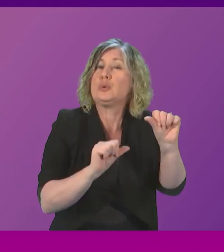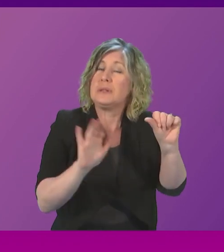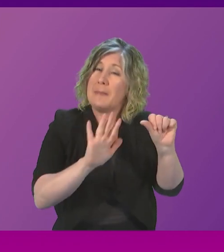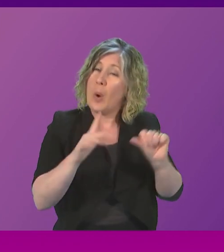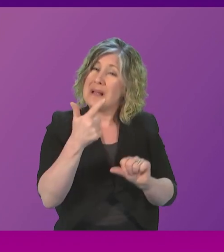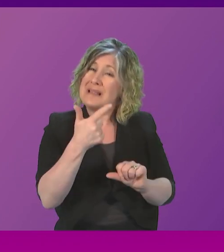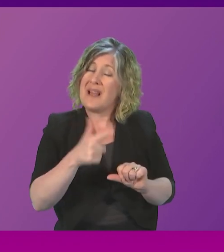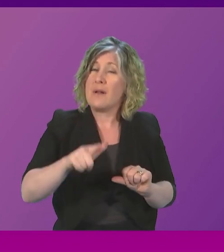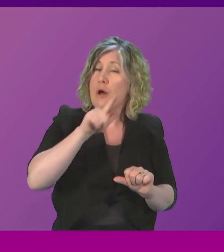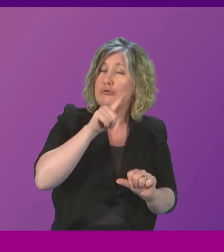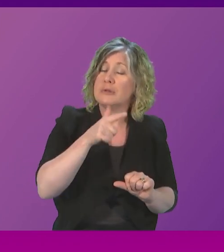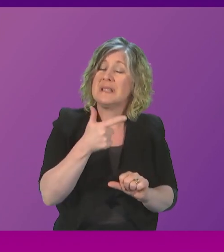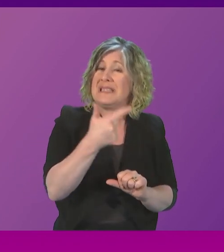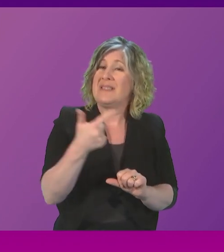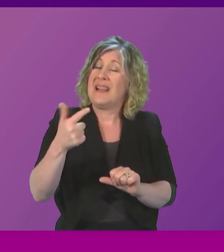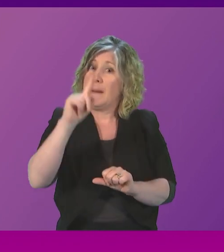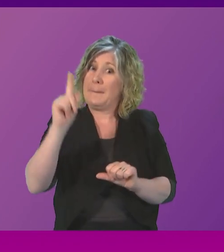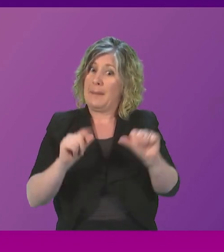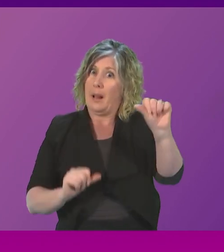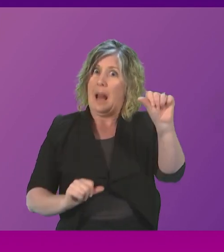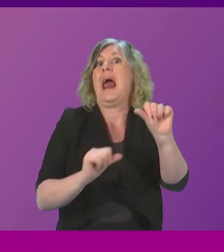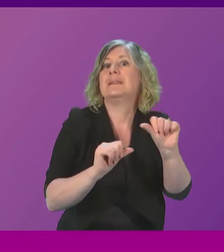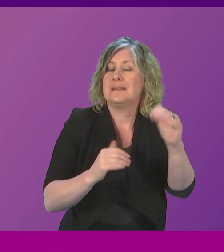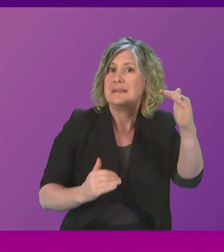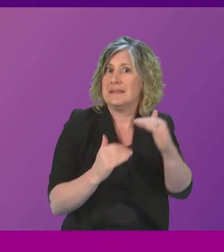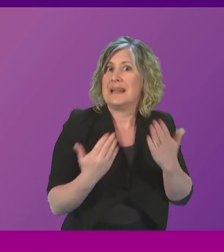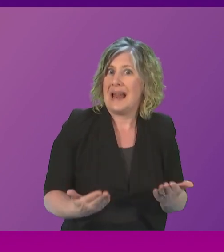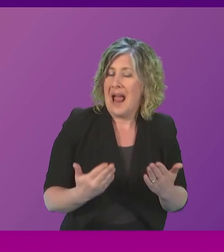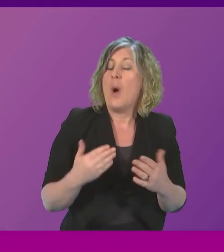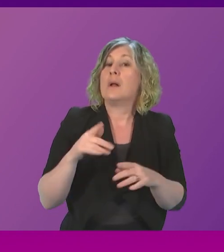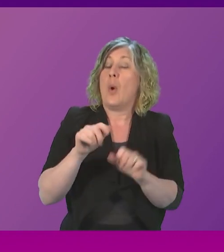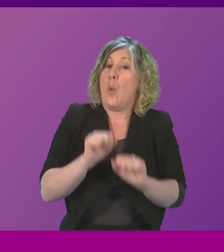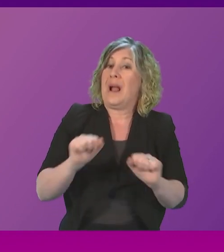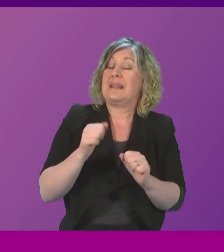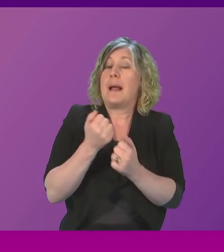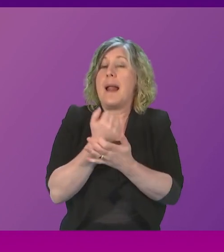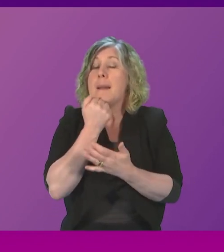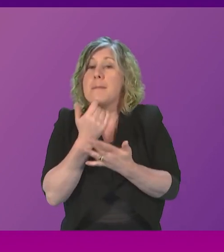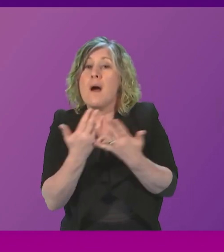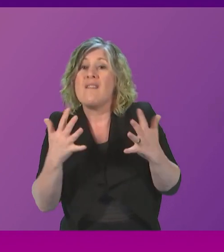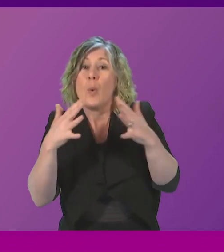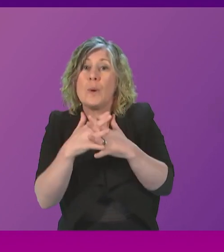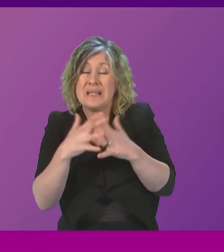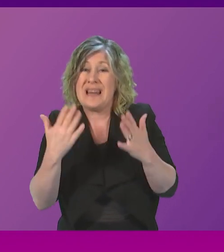The number of children waiting for more than 18 weeks has decreased by 1,110 and the number